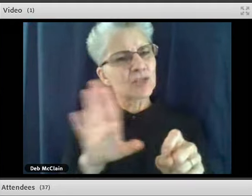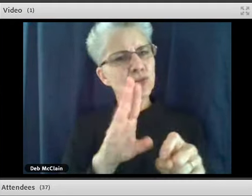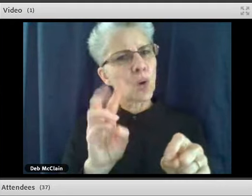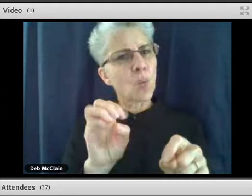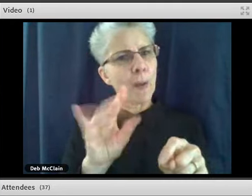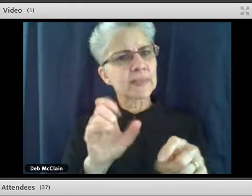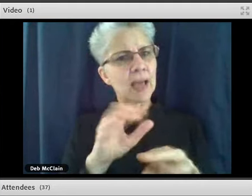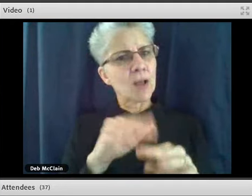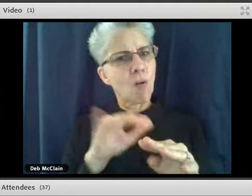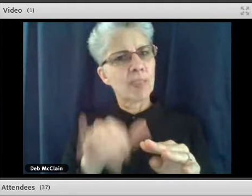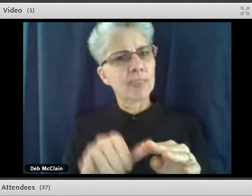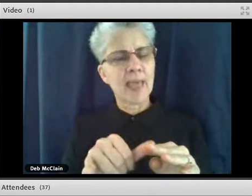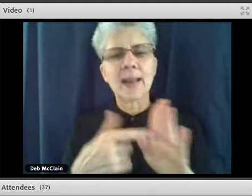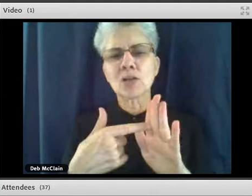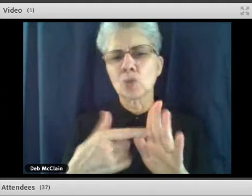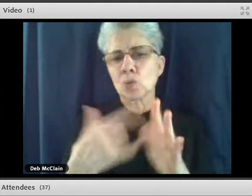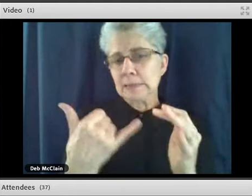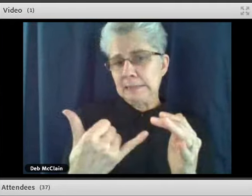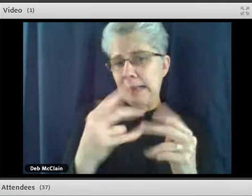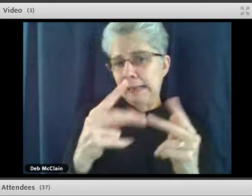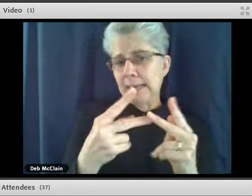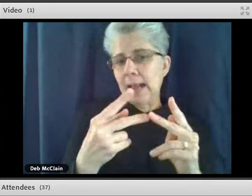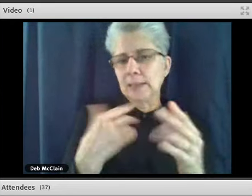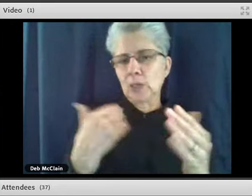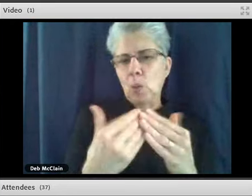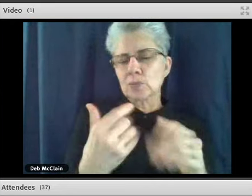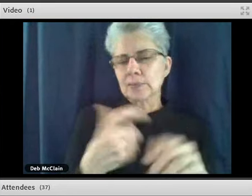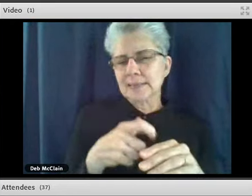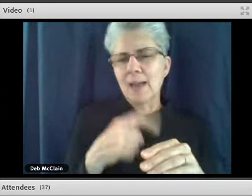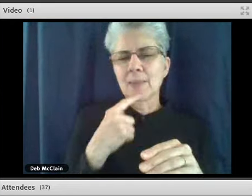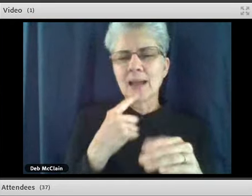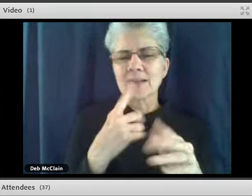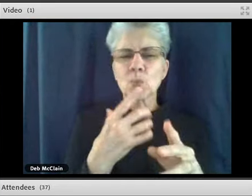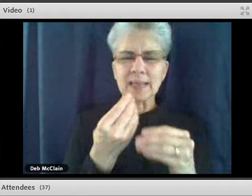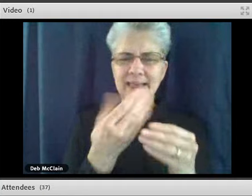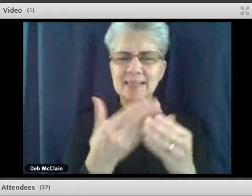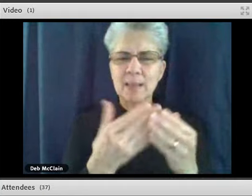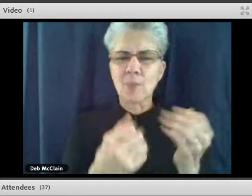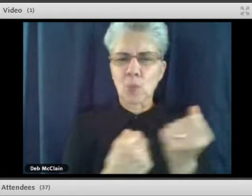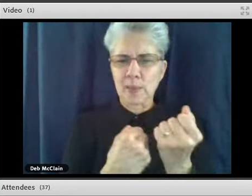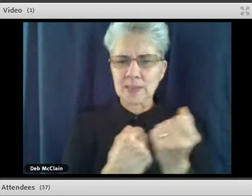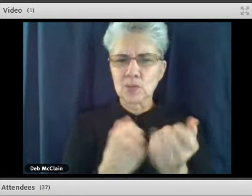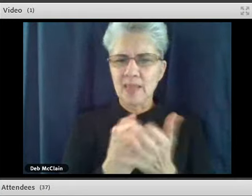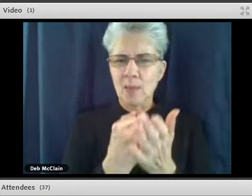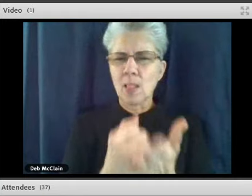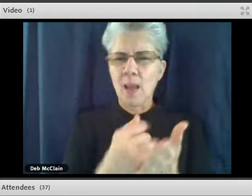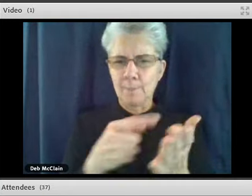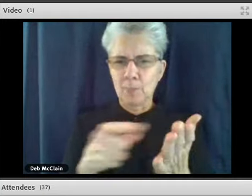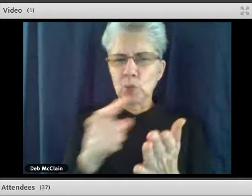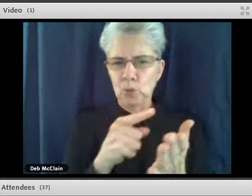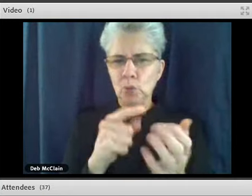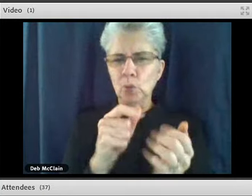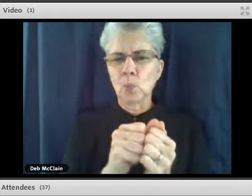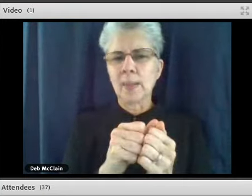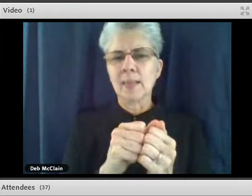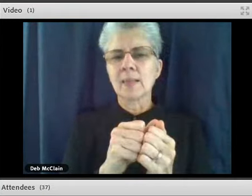that's free, and test your website. I had hoped to show that to you today, but we're kind of running close to time. And I just want to get to some of the resources